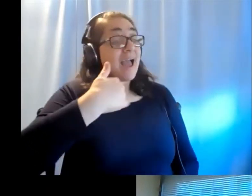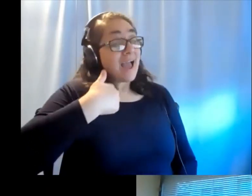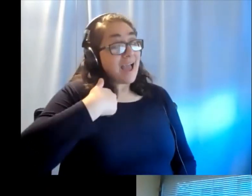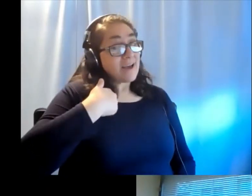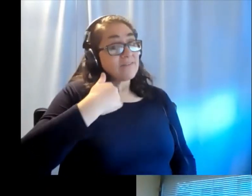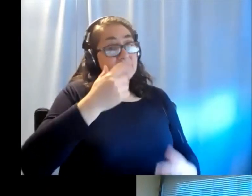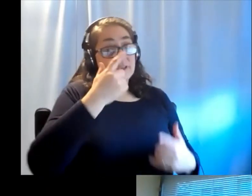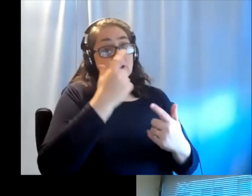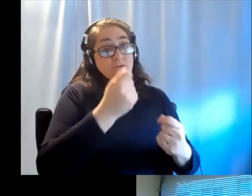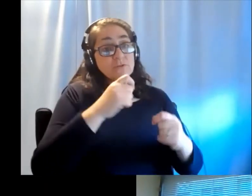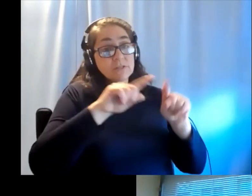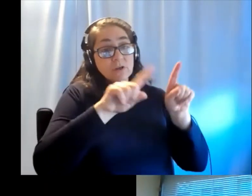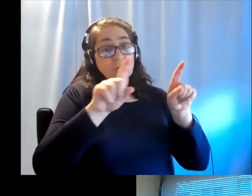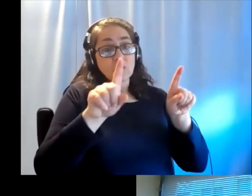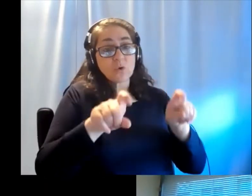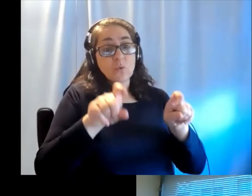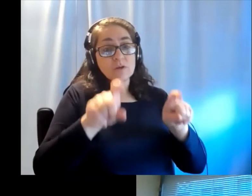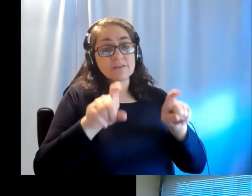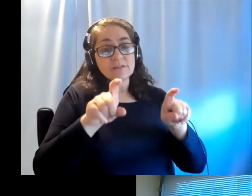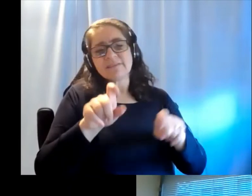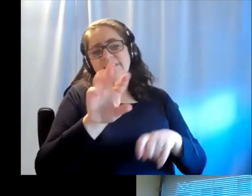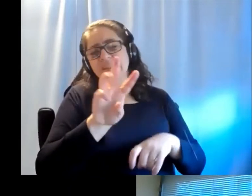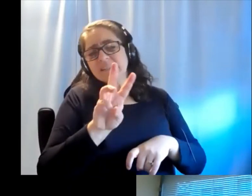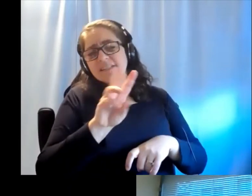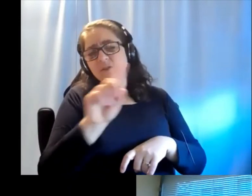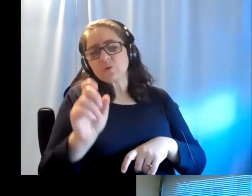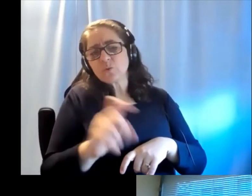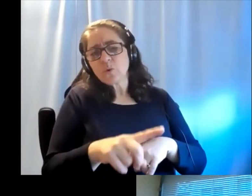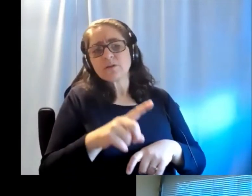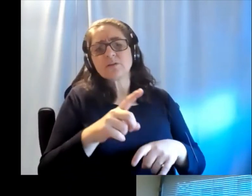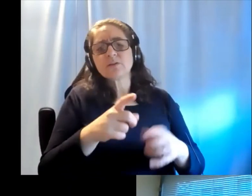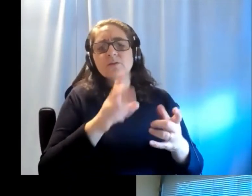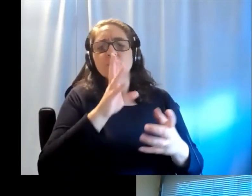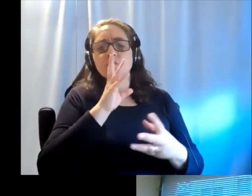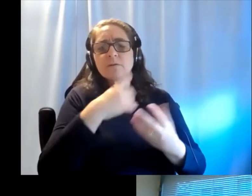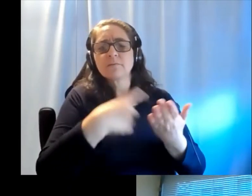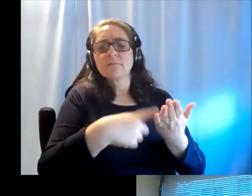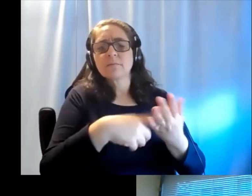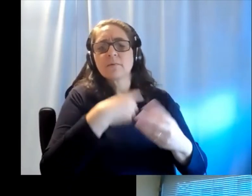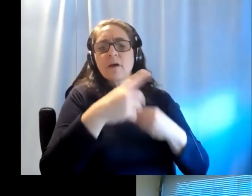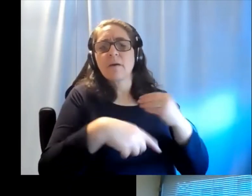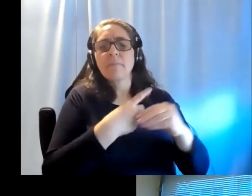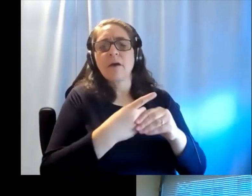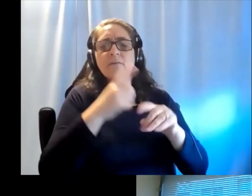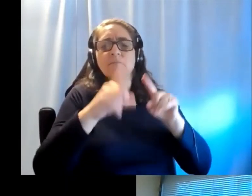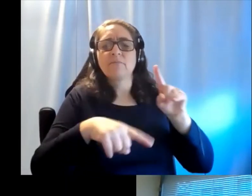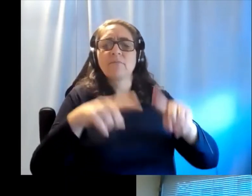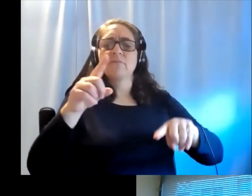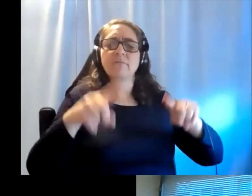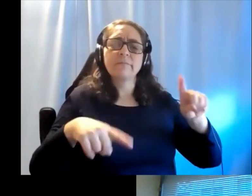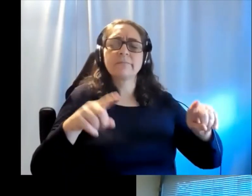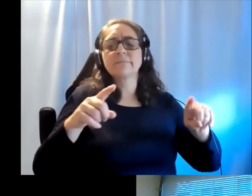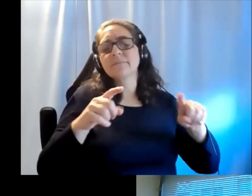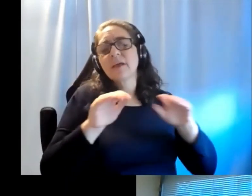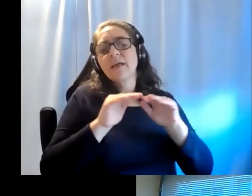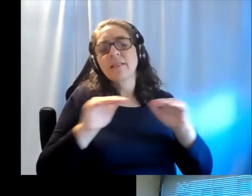It is a short quiz with 6 questions, and it talks about the various levels similar to